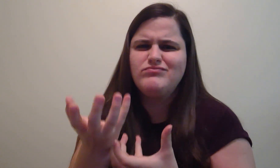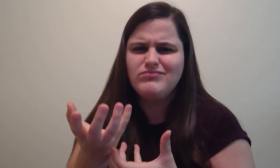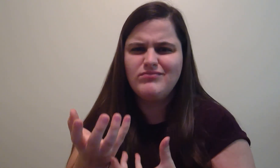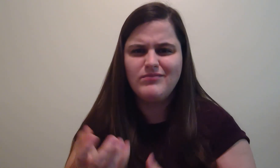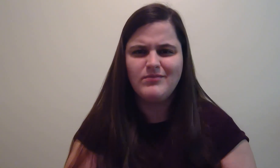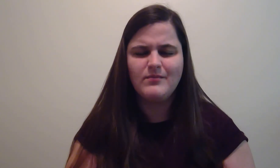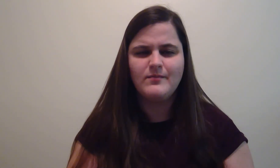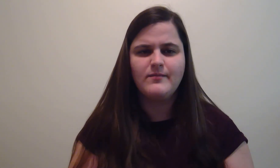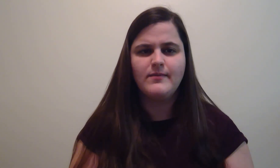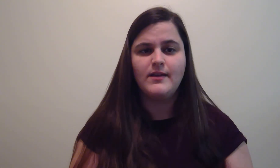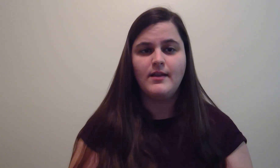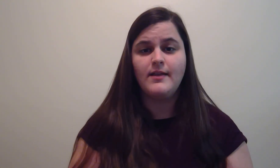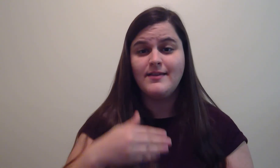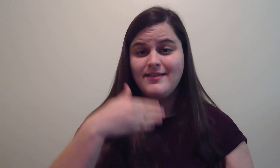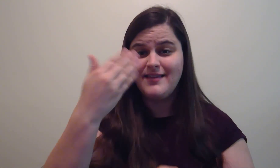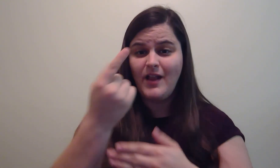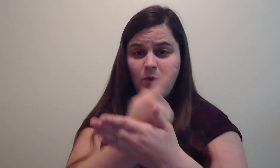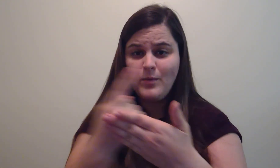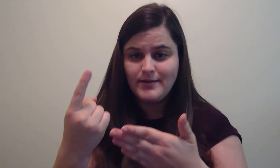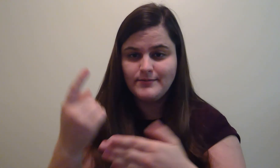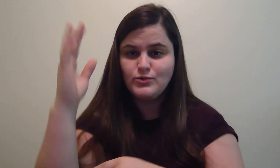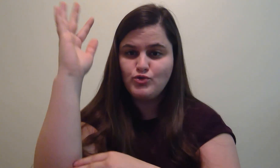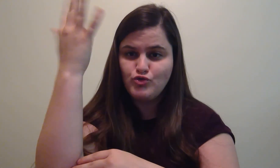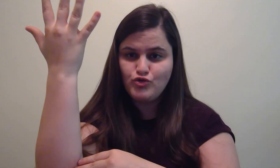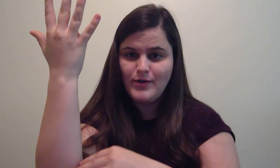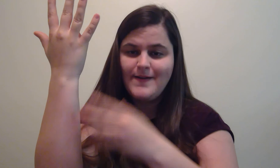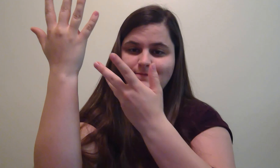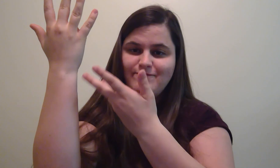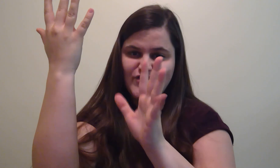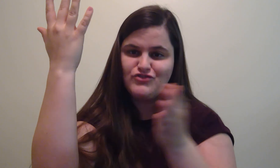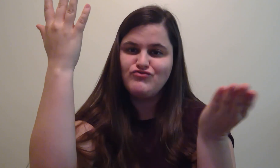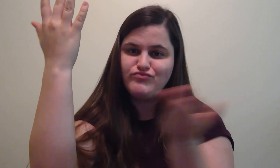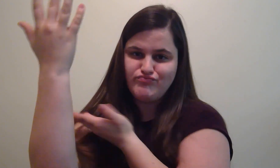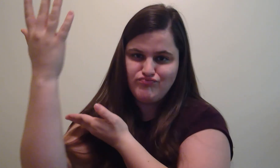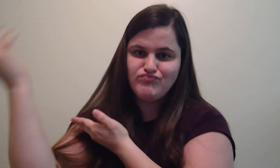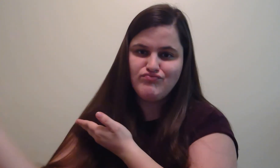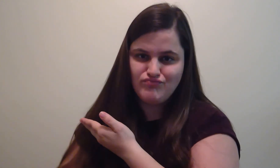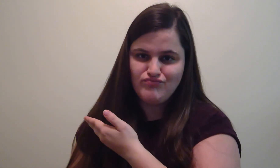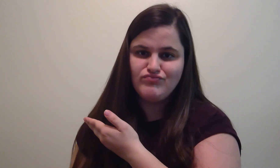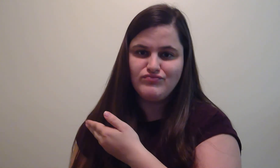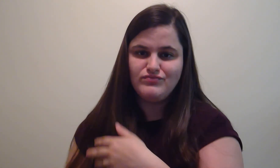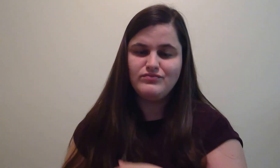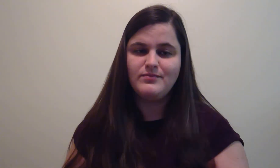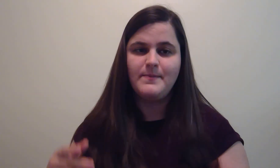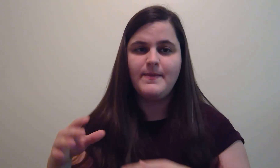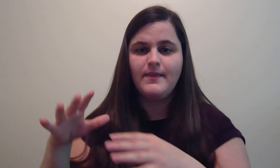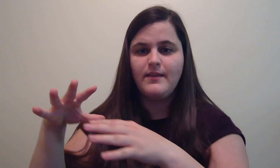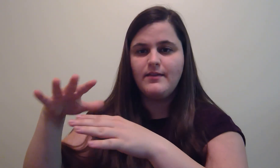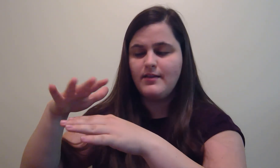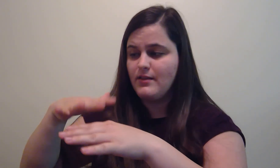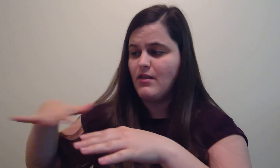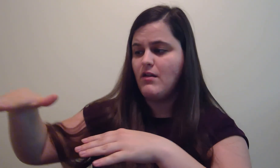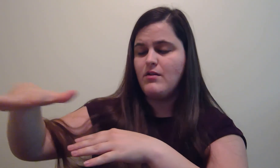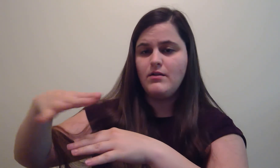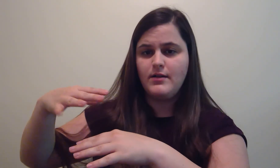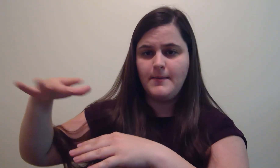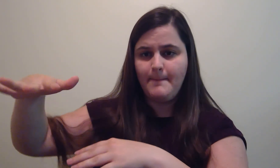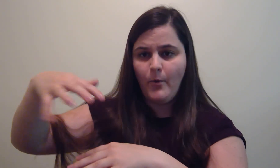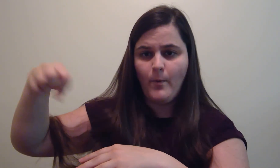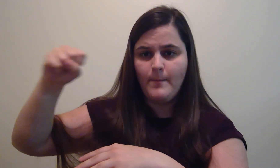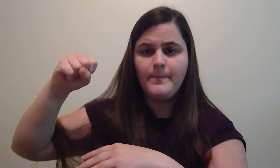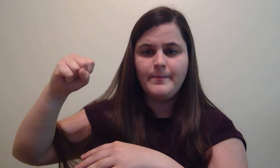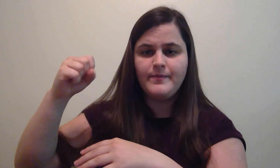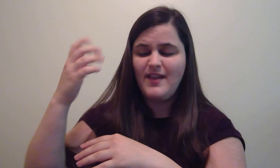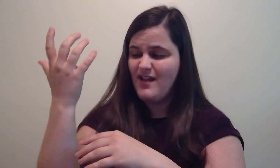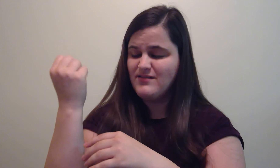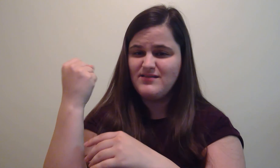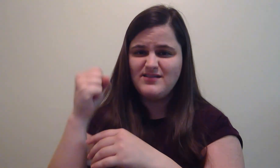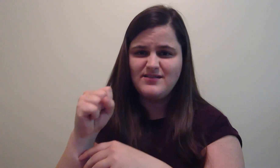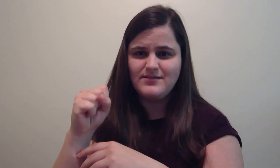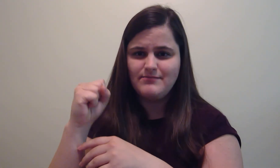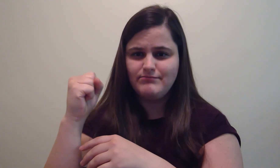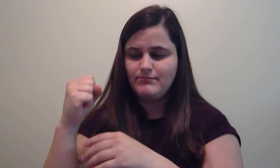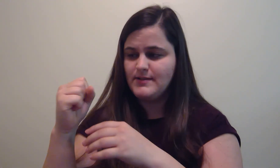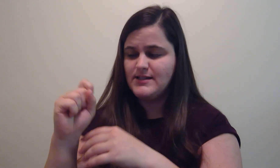By the middle of next week, they finished taking down the tree. They cleared the lot and even tried to pull